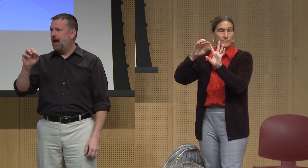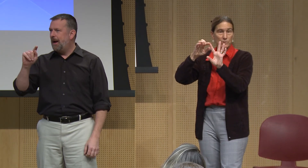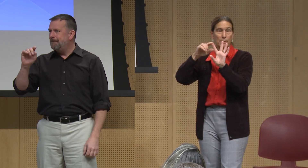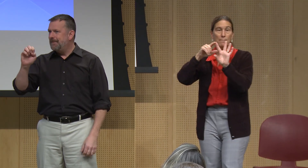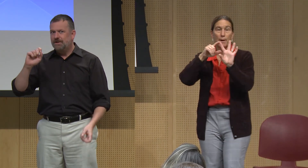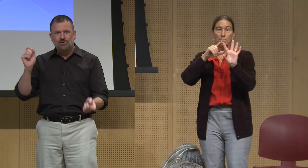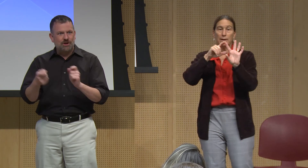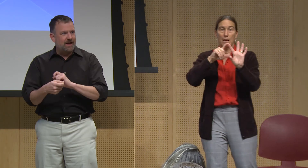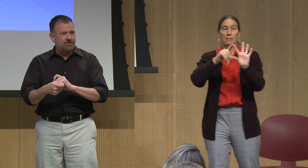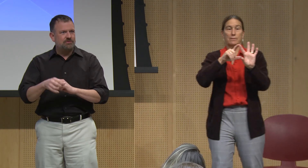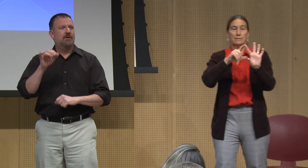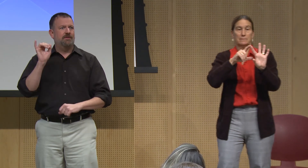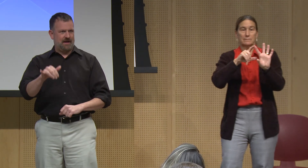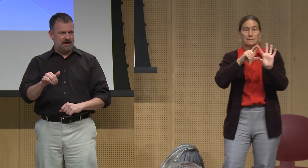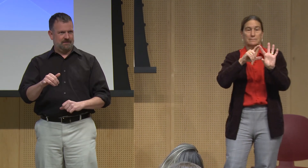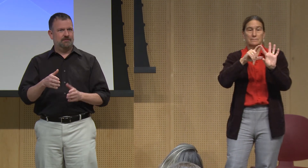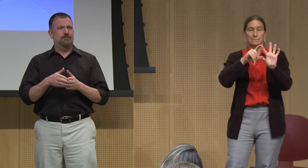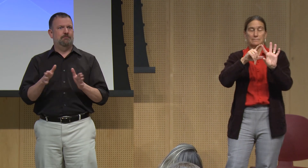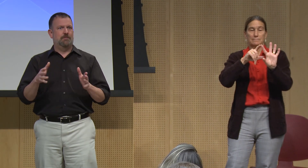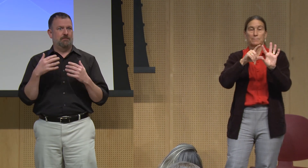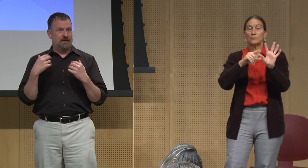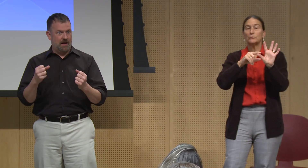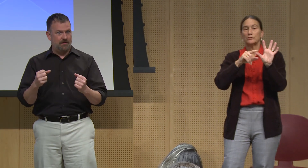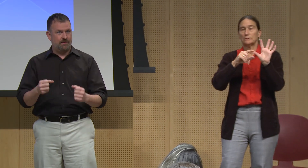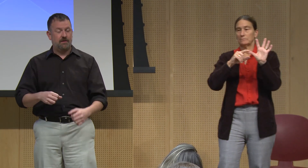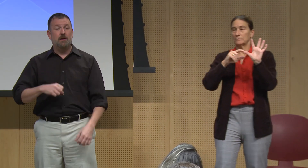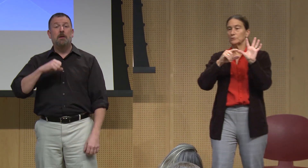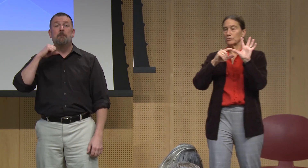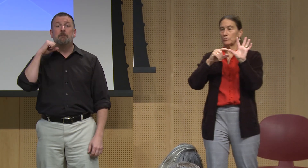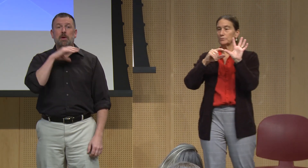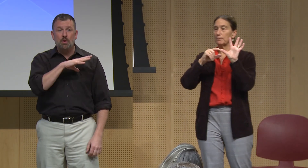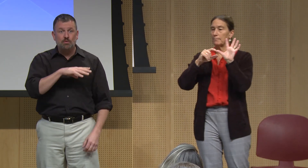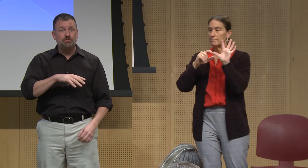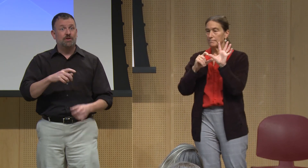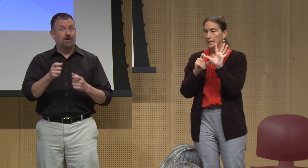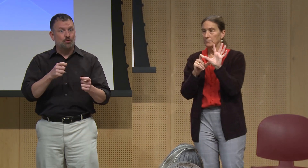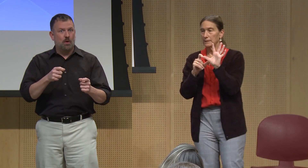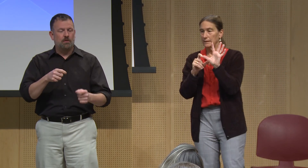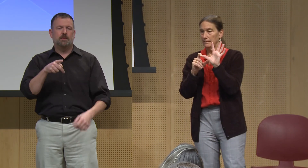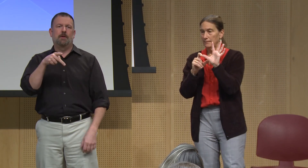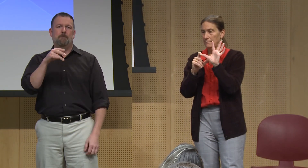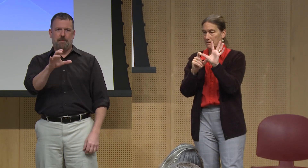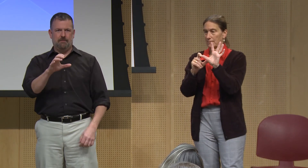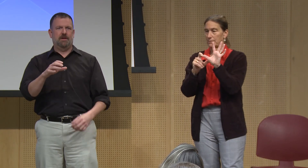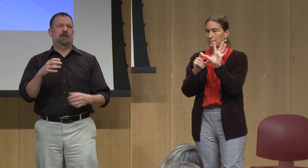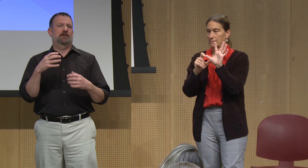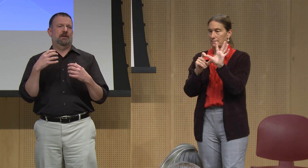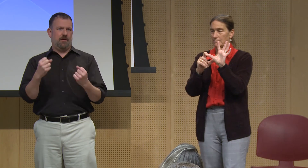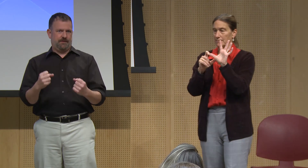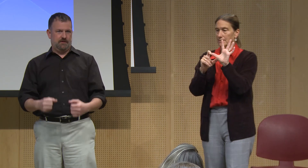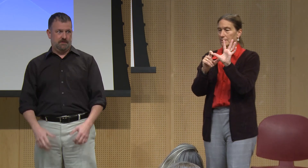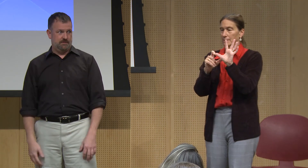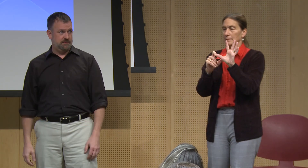IT'S ALL ABOUT PUBLIC HEALTH. POLLUTION CONTROLS-- PUBLIC HEALTH.